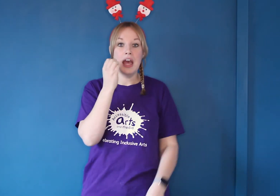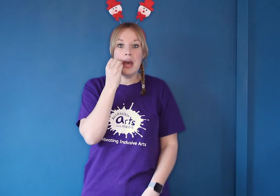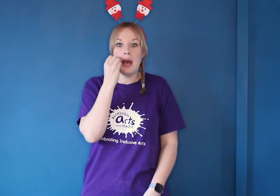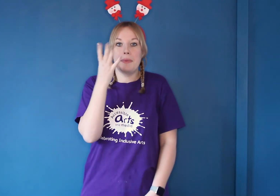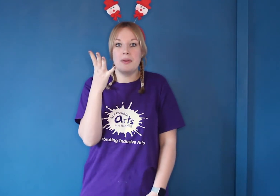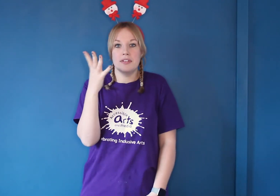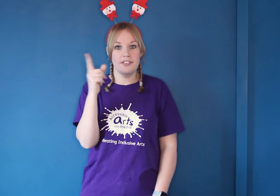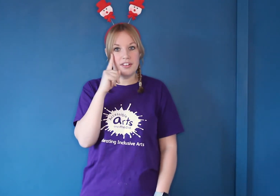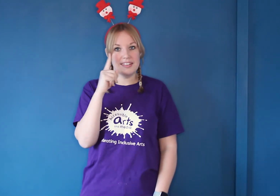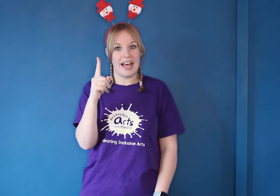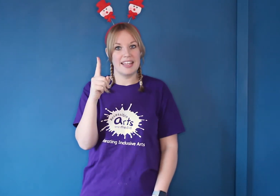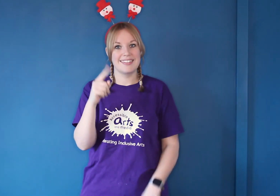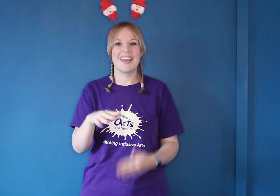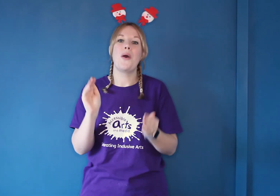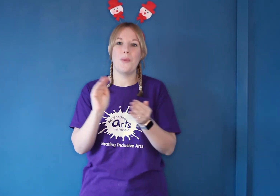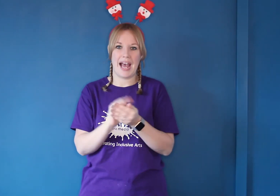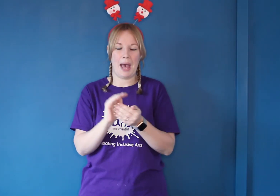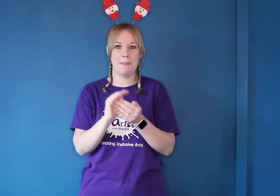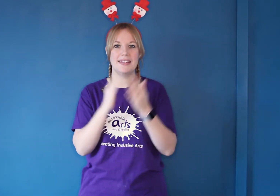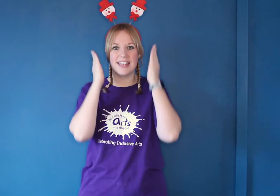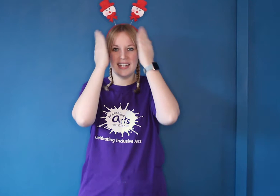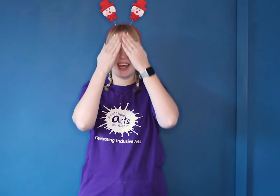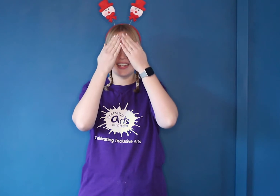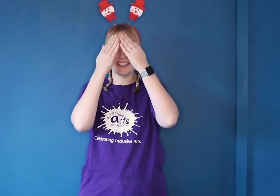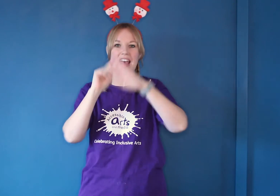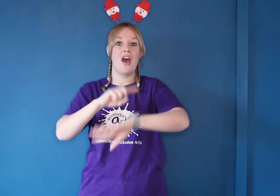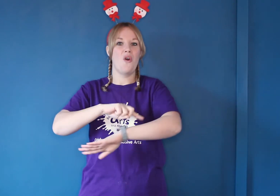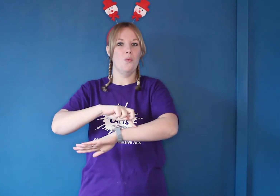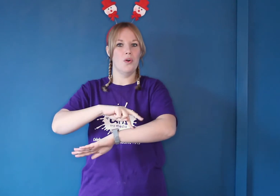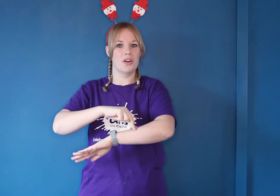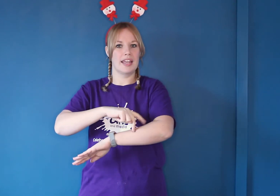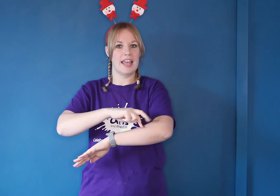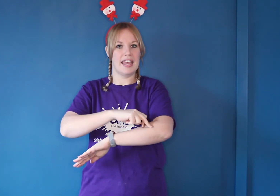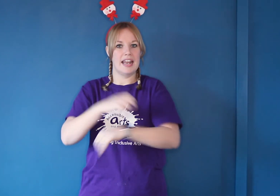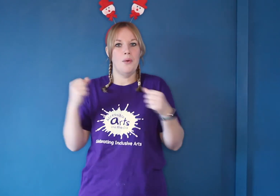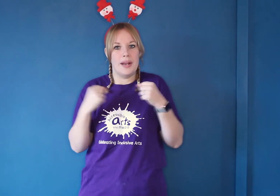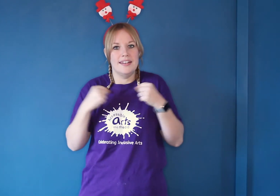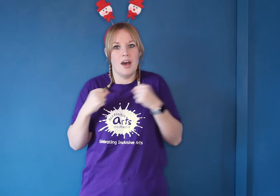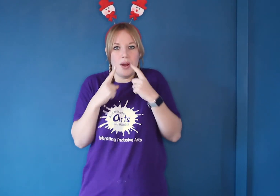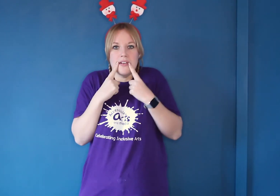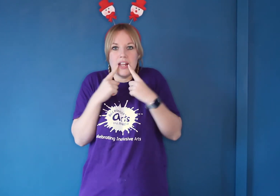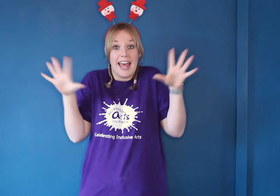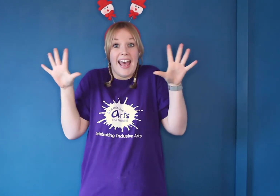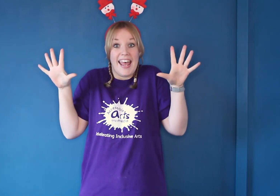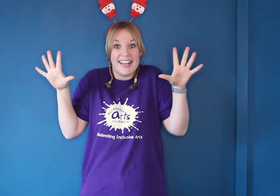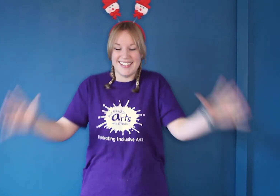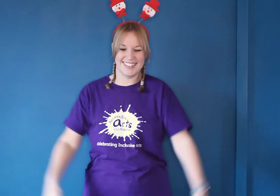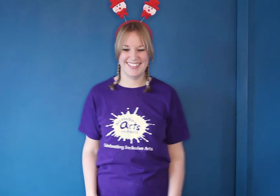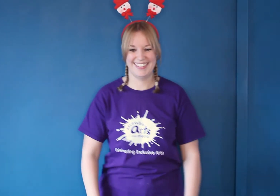A beautiful sight, we’re happy tonight. Walking in a winter wonderland.